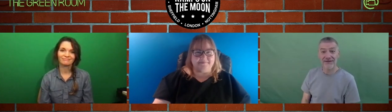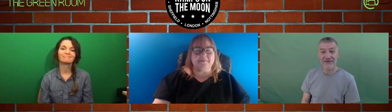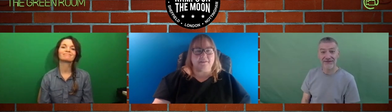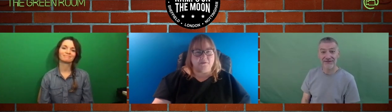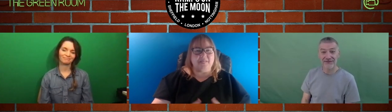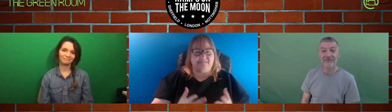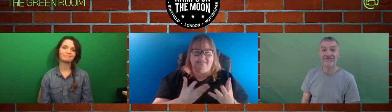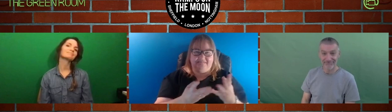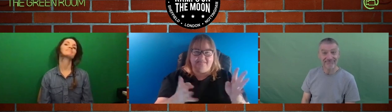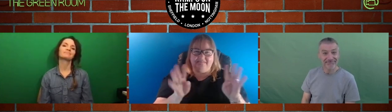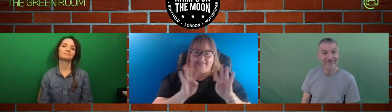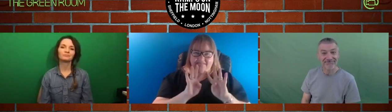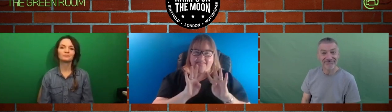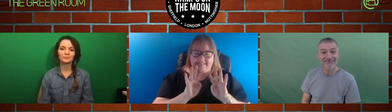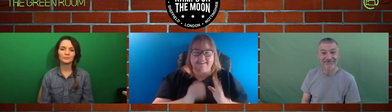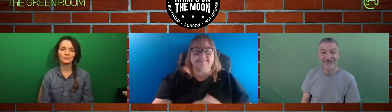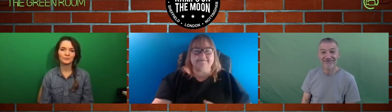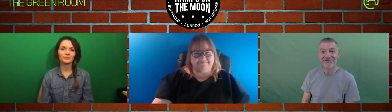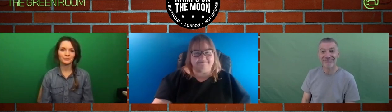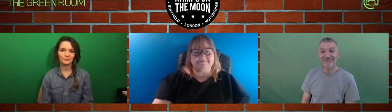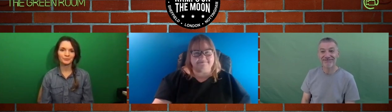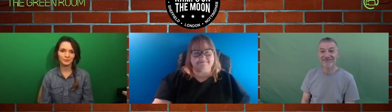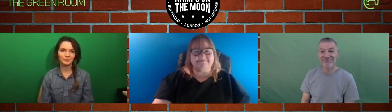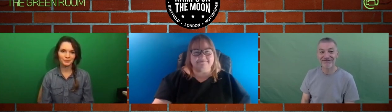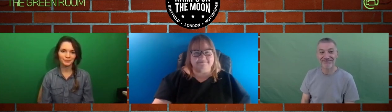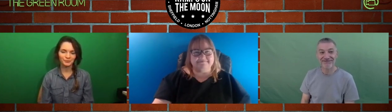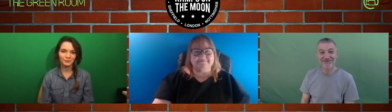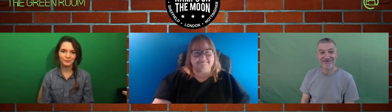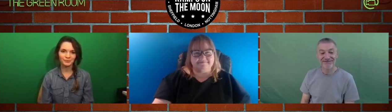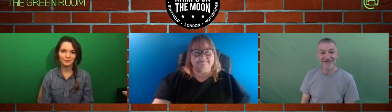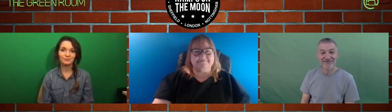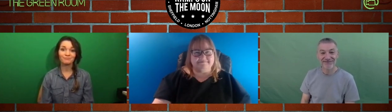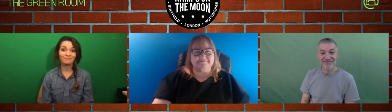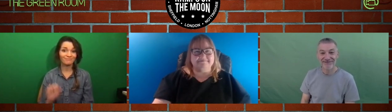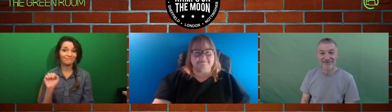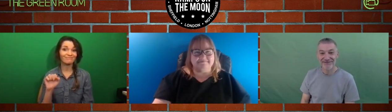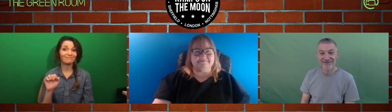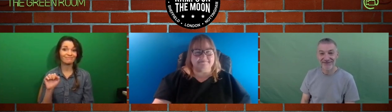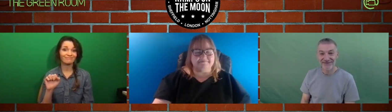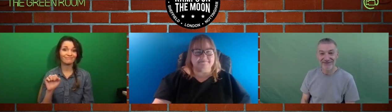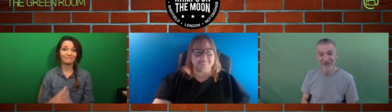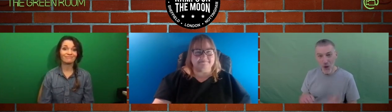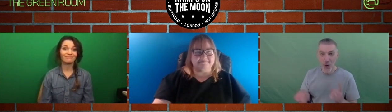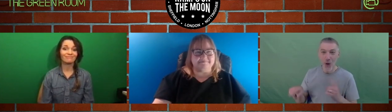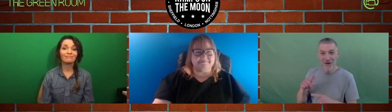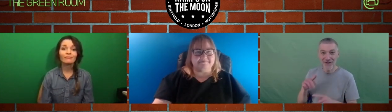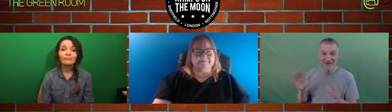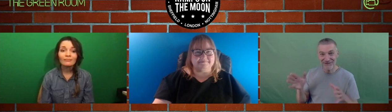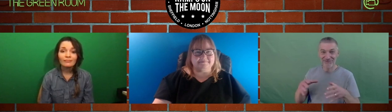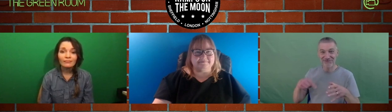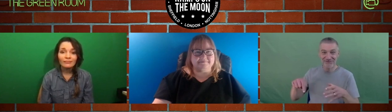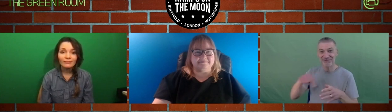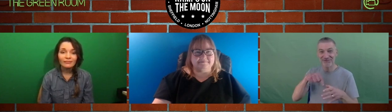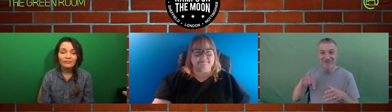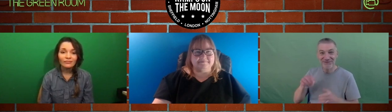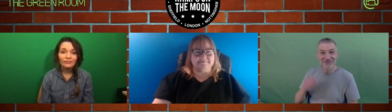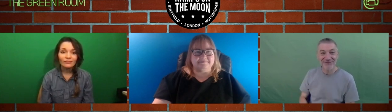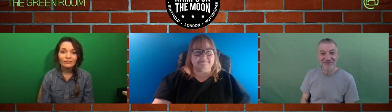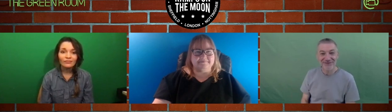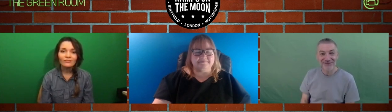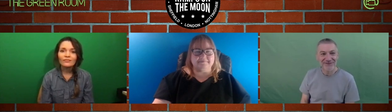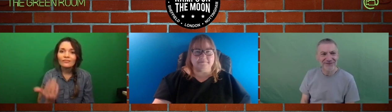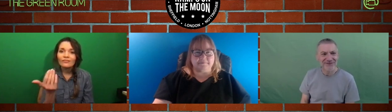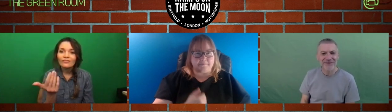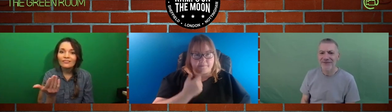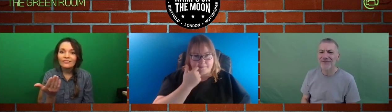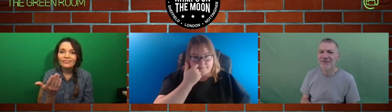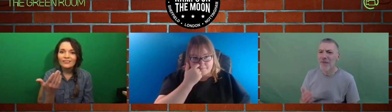Yeah, onstage, yeah. CLE: What were you gonna say I just cut you off sorry.